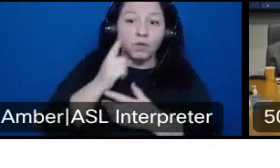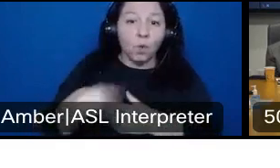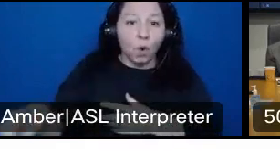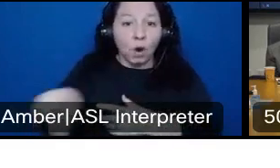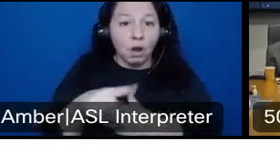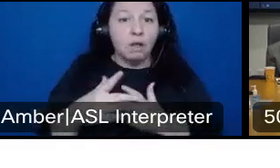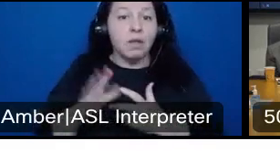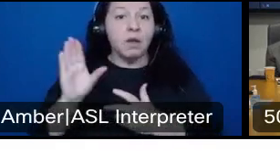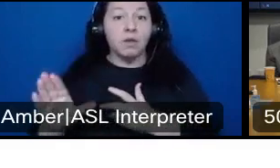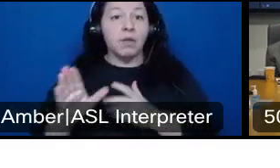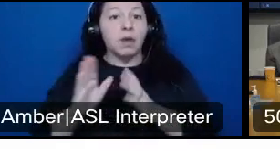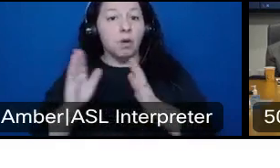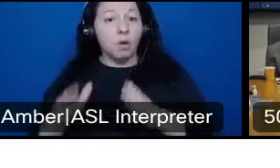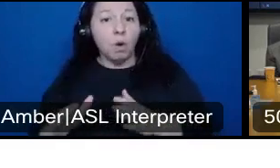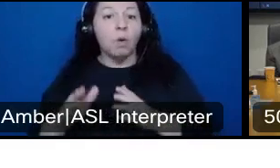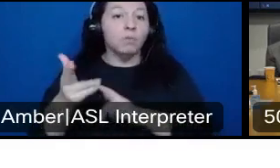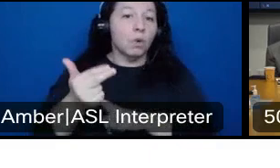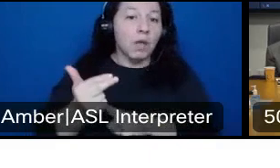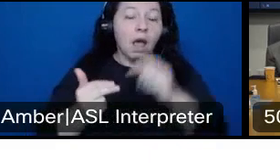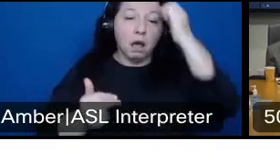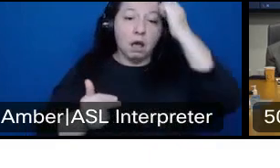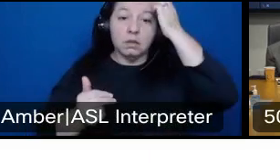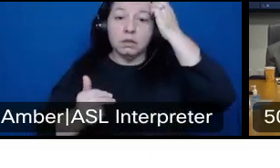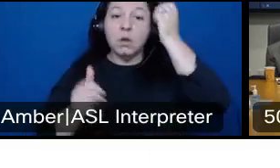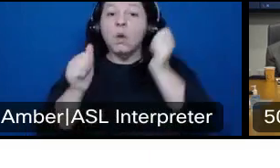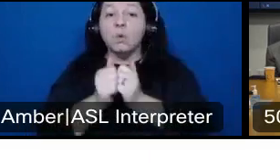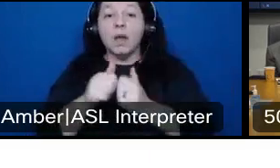Hotels, um, with.